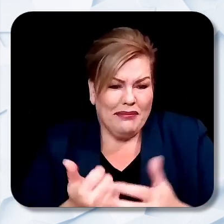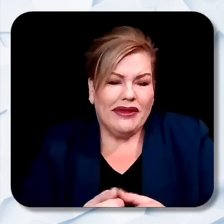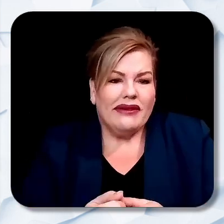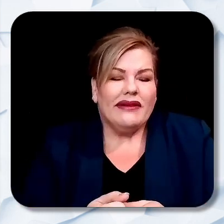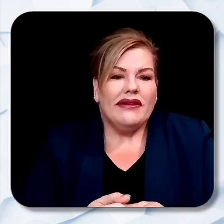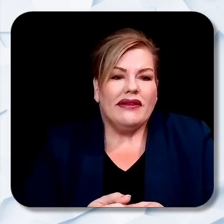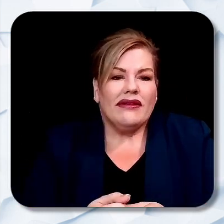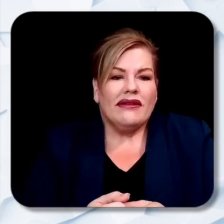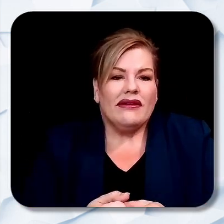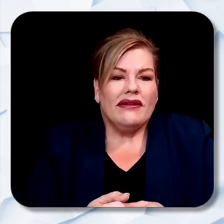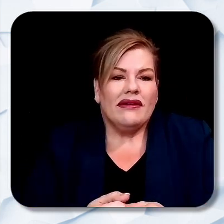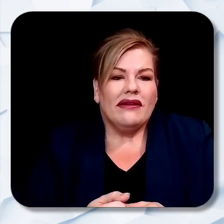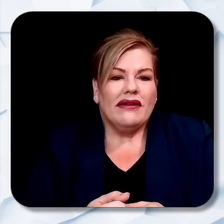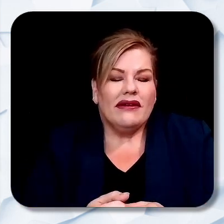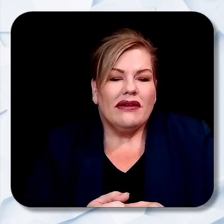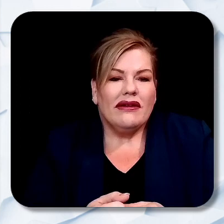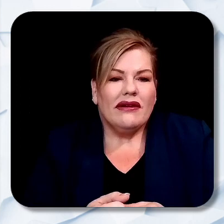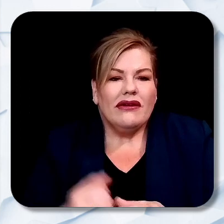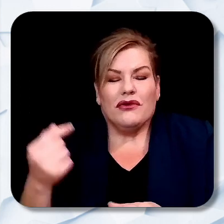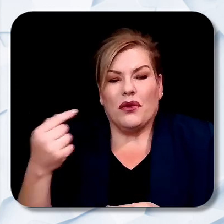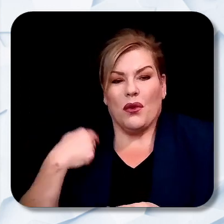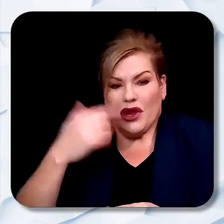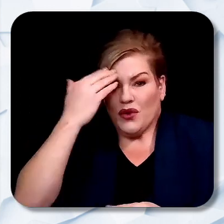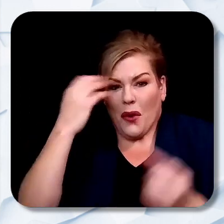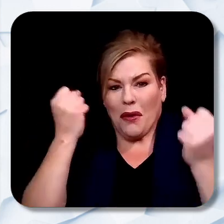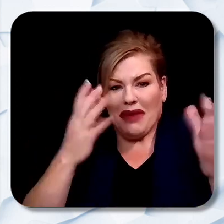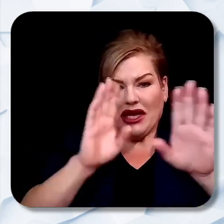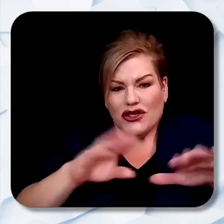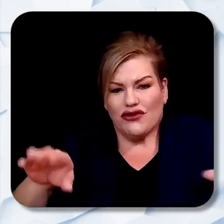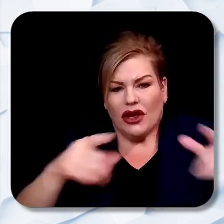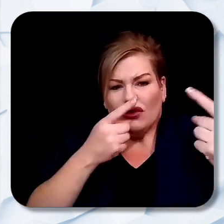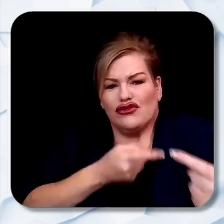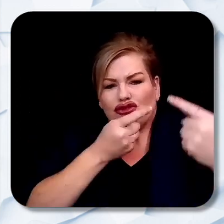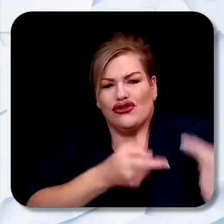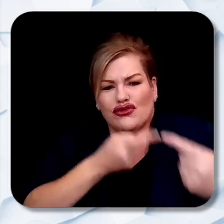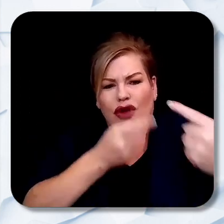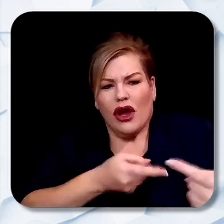but it was a little bit locked down soon, as we know a lot of children with that and the loss